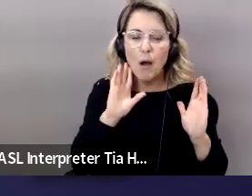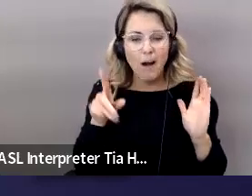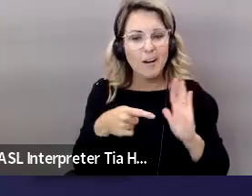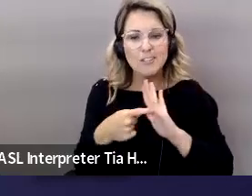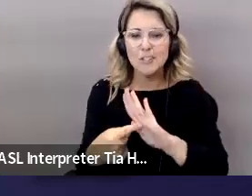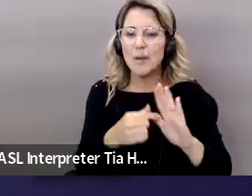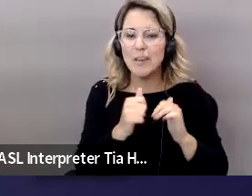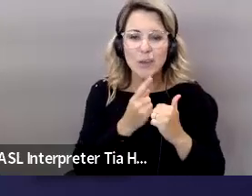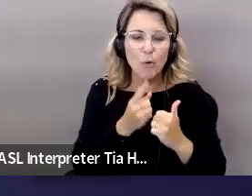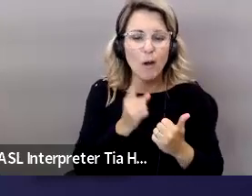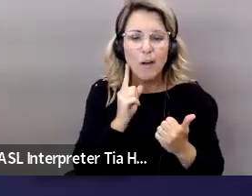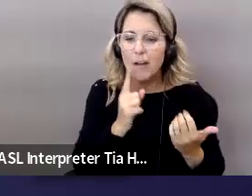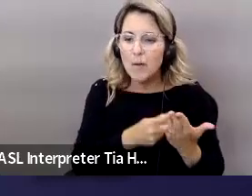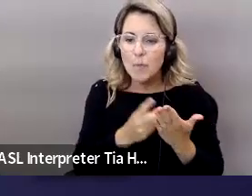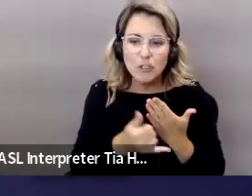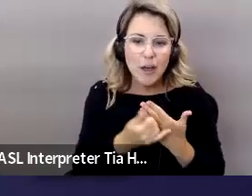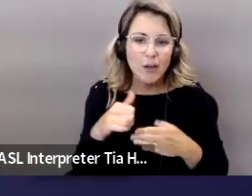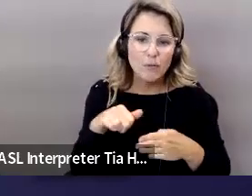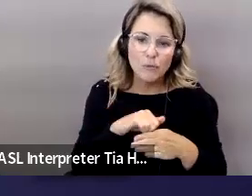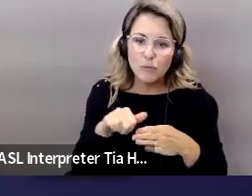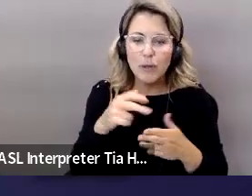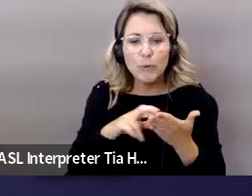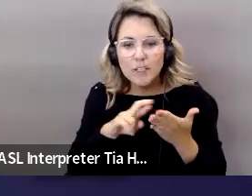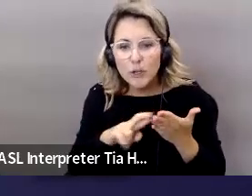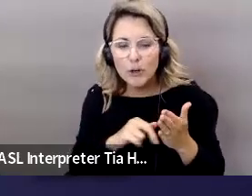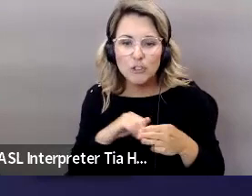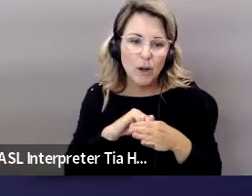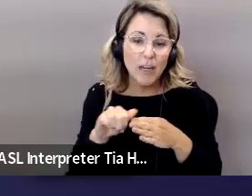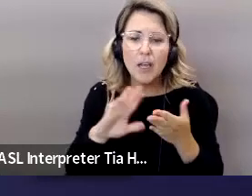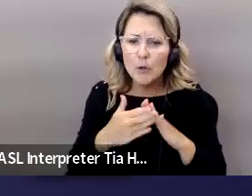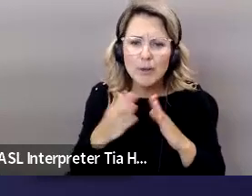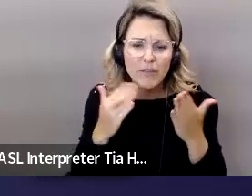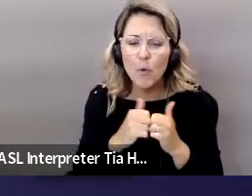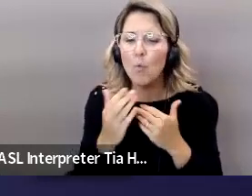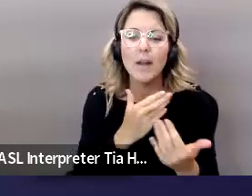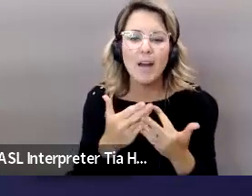a research project, training project, community service, whatever it might be. Here you're really